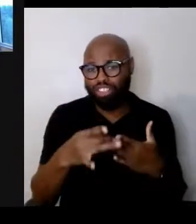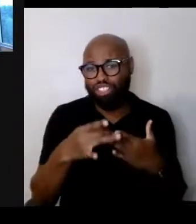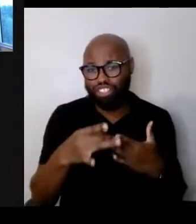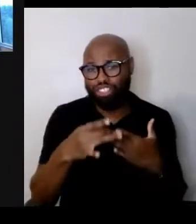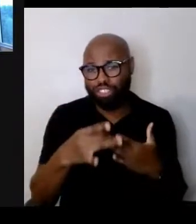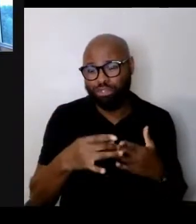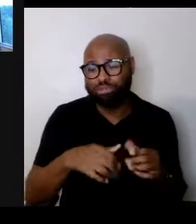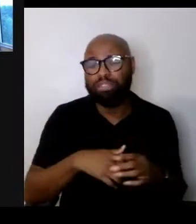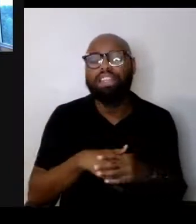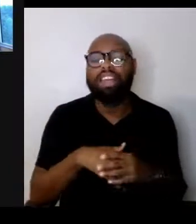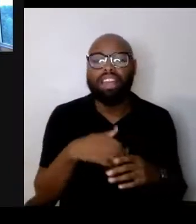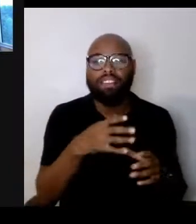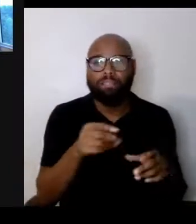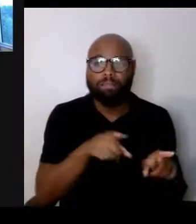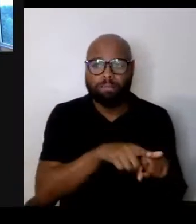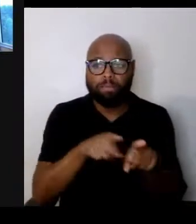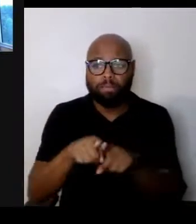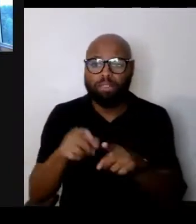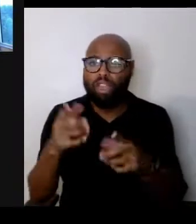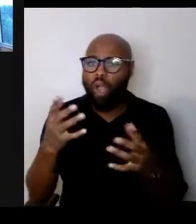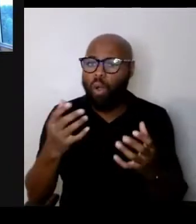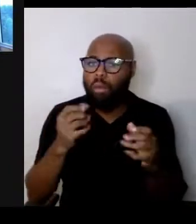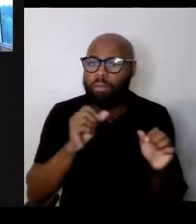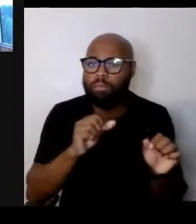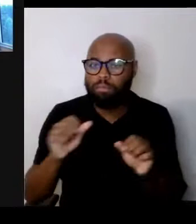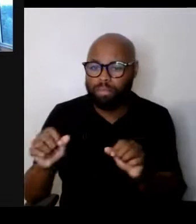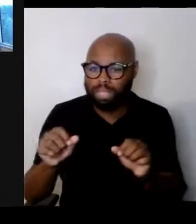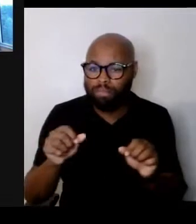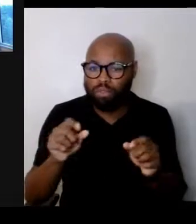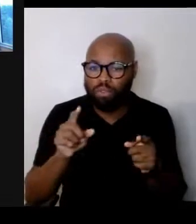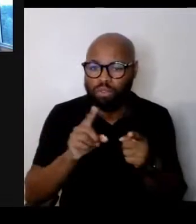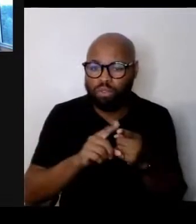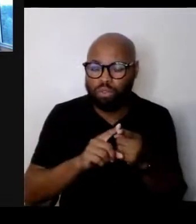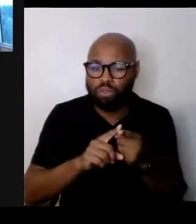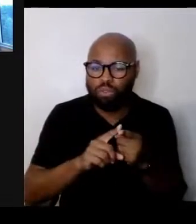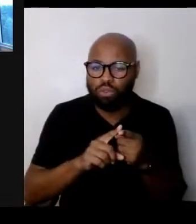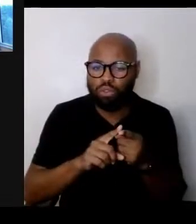And I wanna be able to also move into some